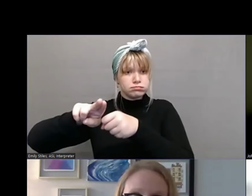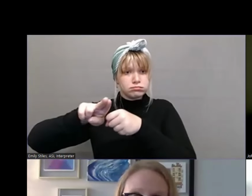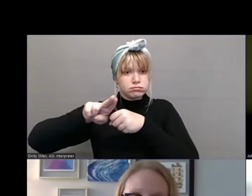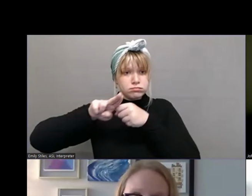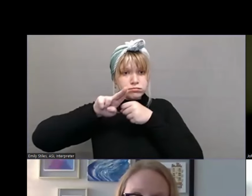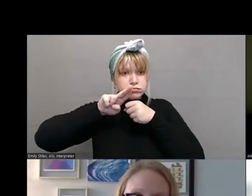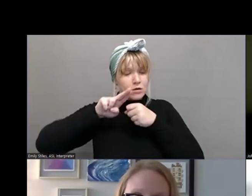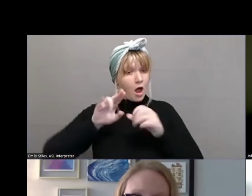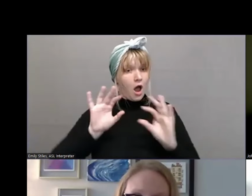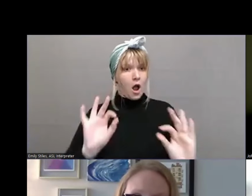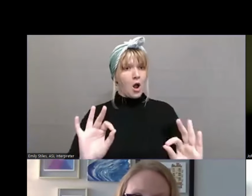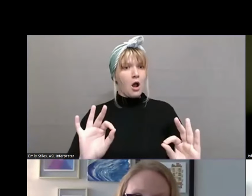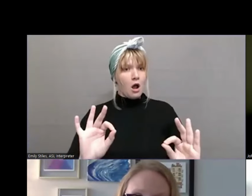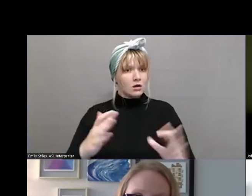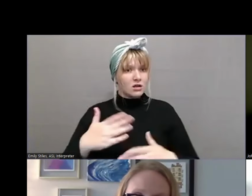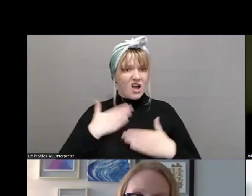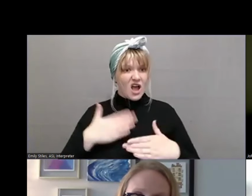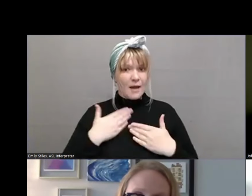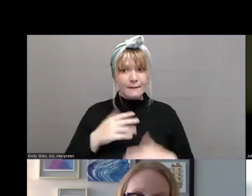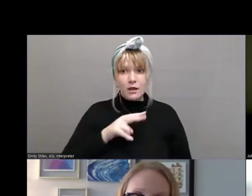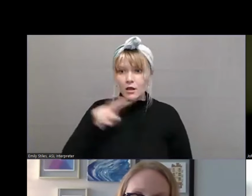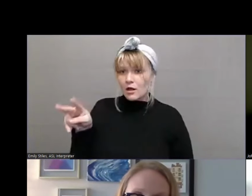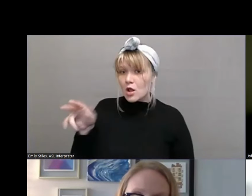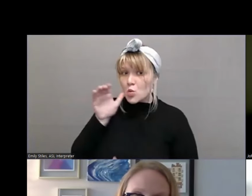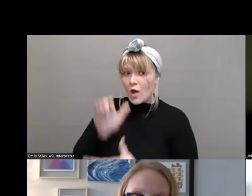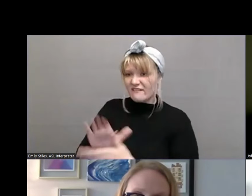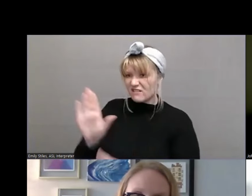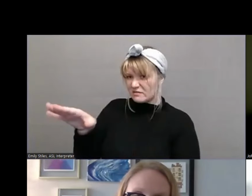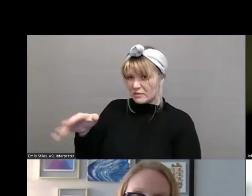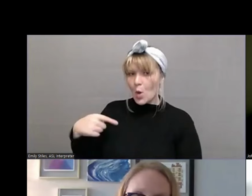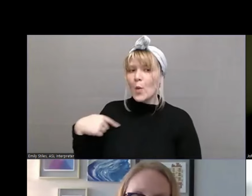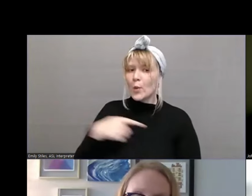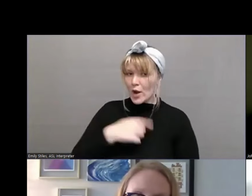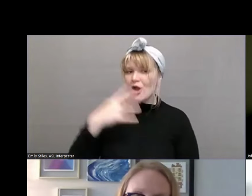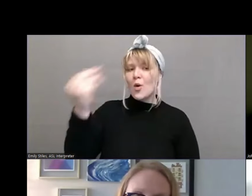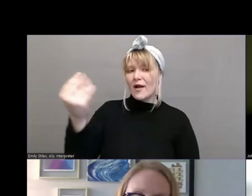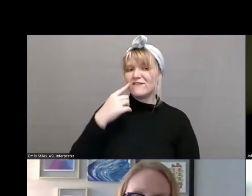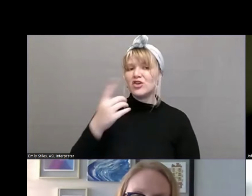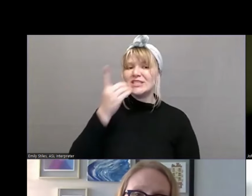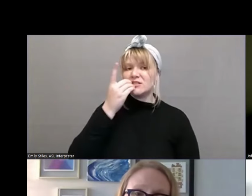to his wife and said, “We’re going out for dinner.” That can make a huge difference.